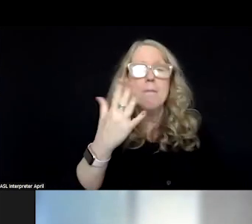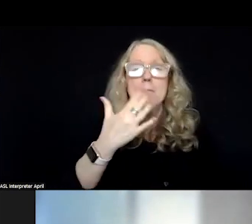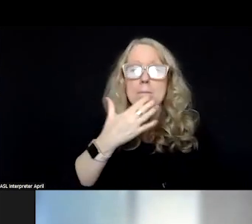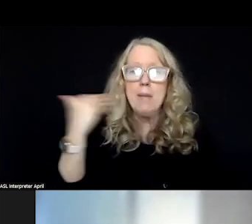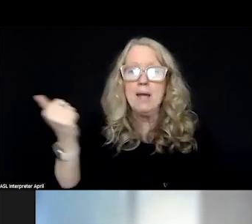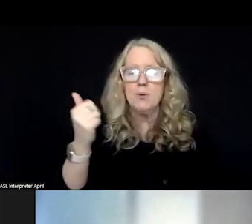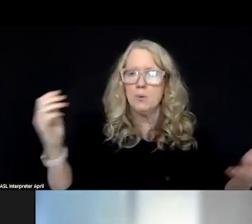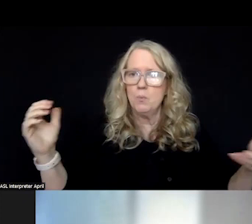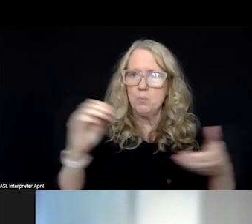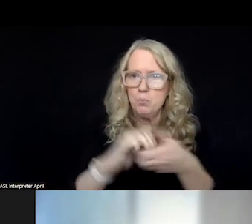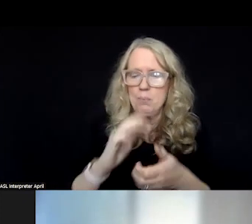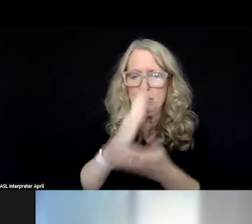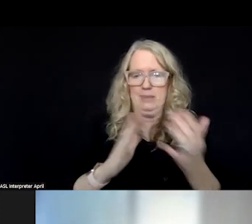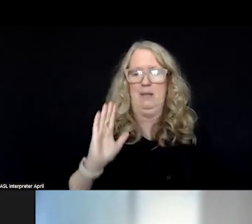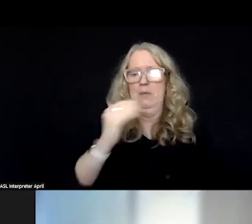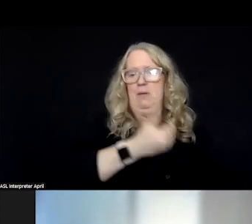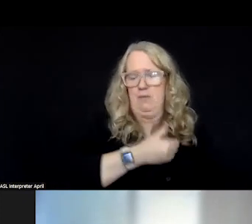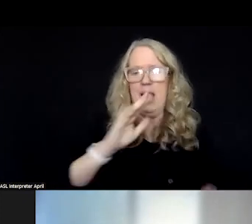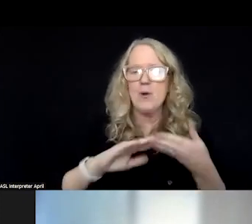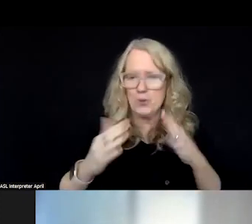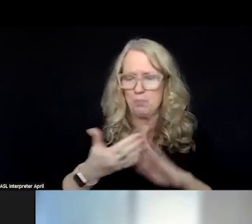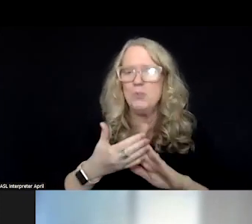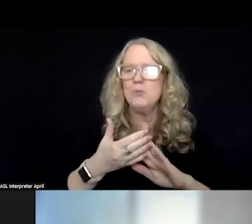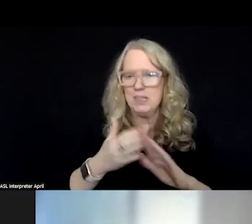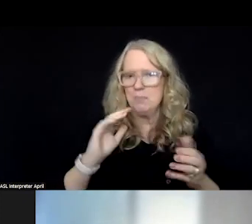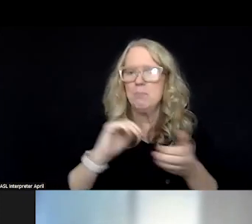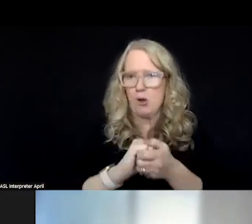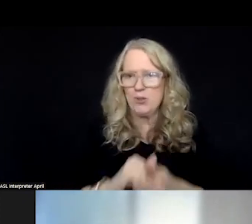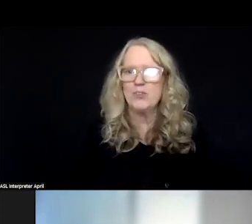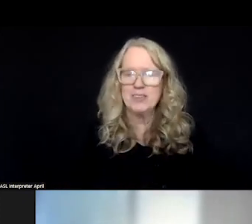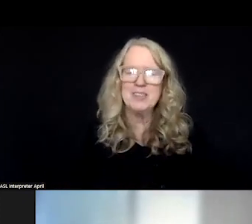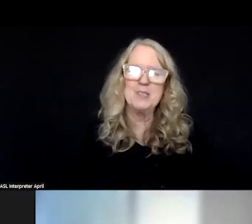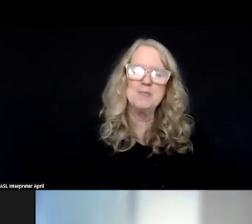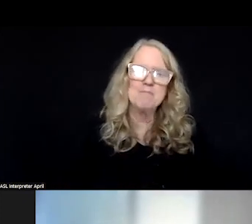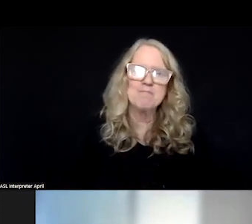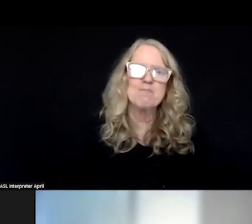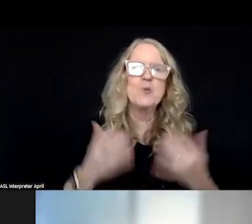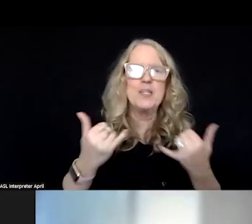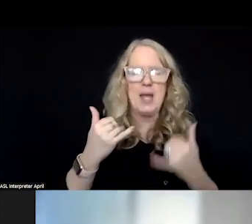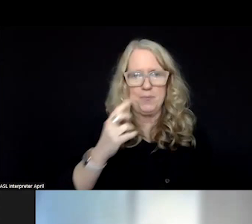WITH SOME OF THE COMMUNITY PARTNERS. JUST LOOKING AT THE SLIDES,